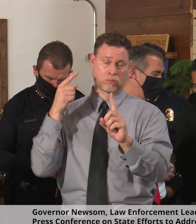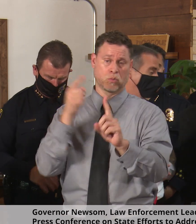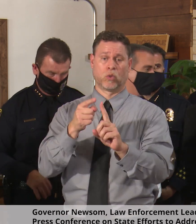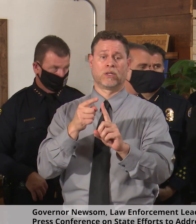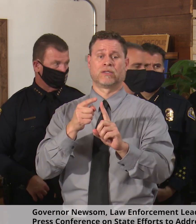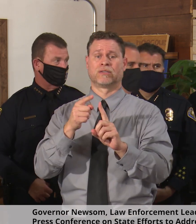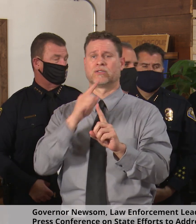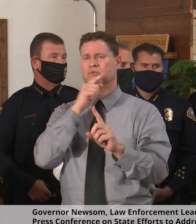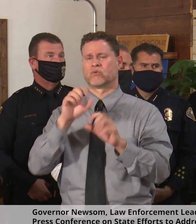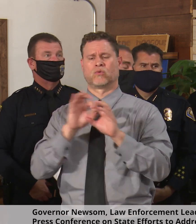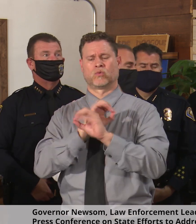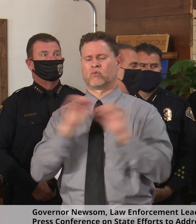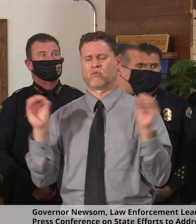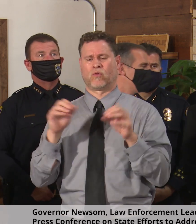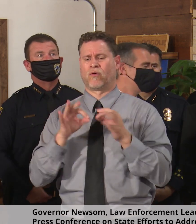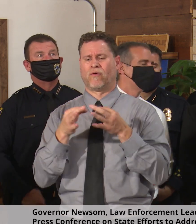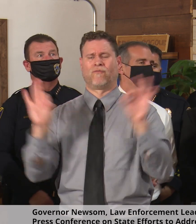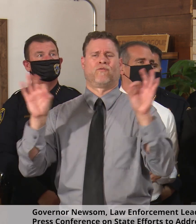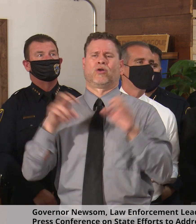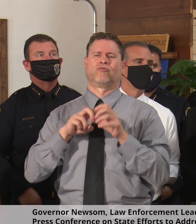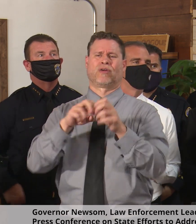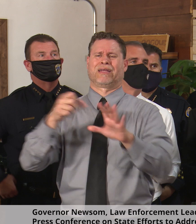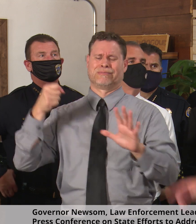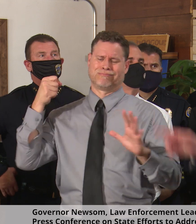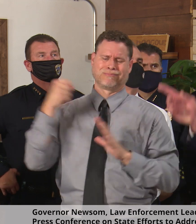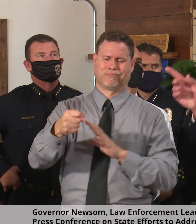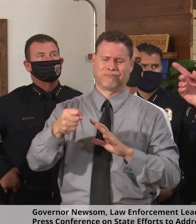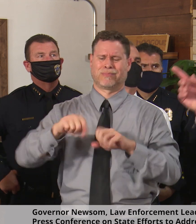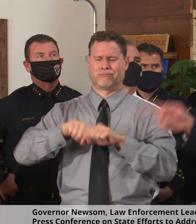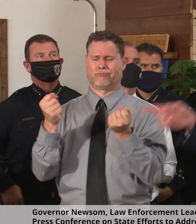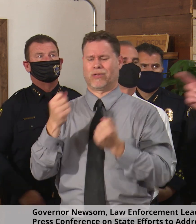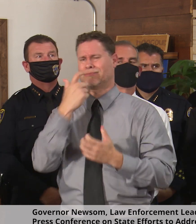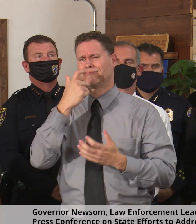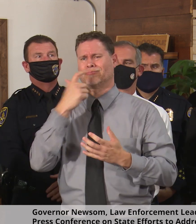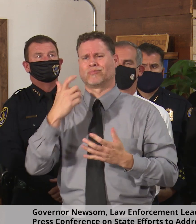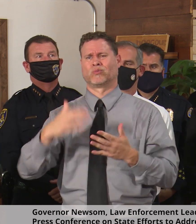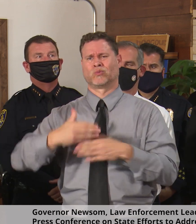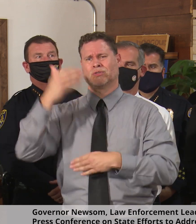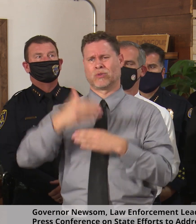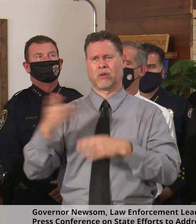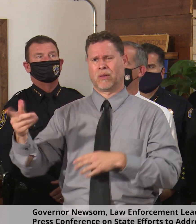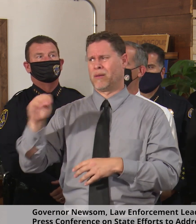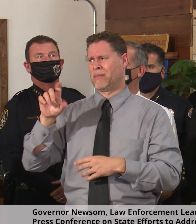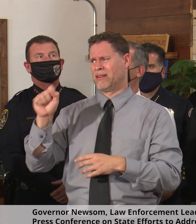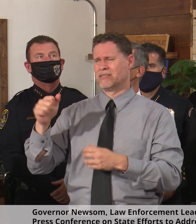no free ride. You can't smash a window. Melissa has worked too hard at the hangout to build this